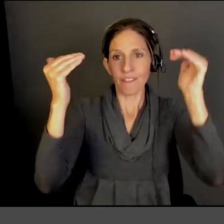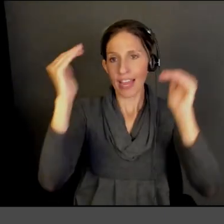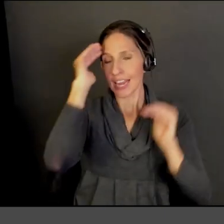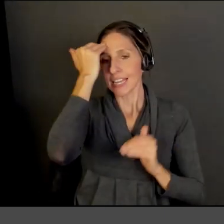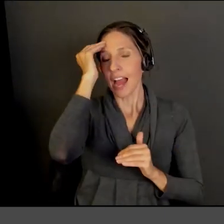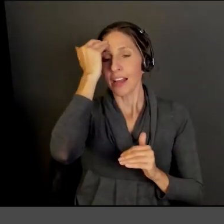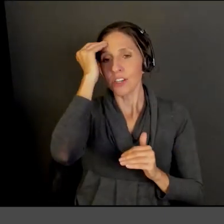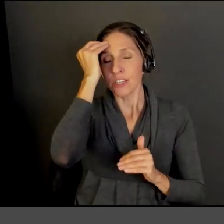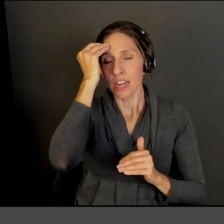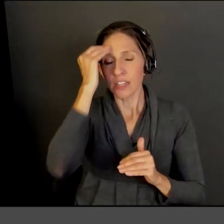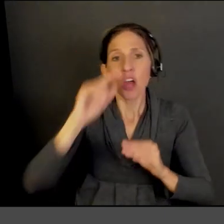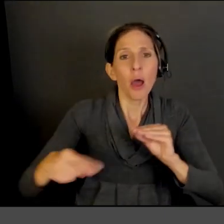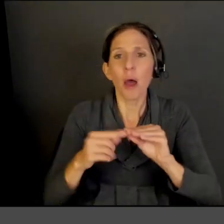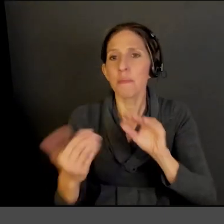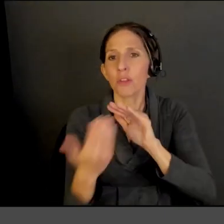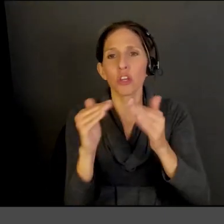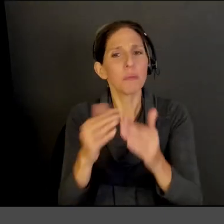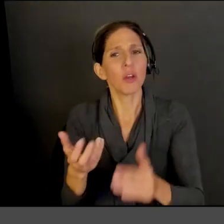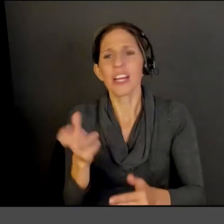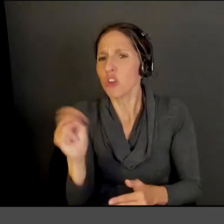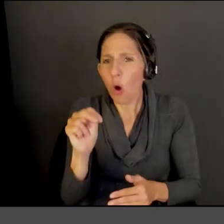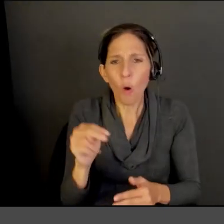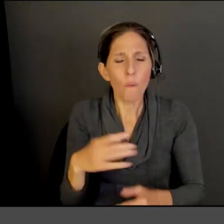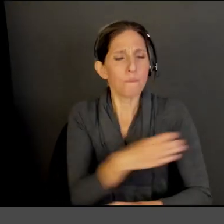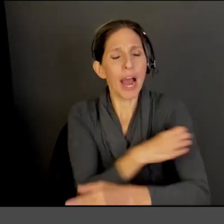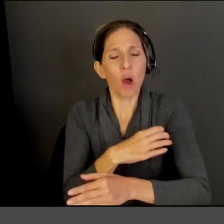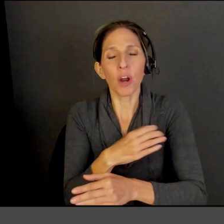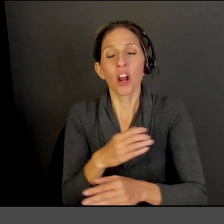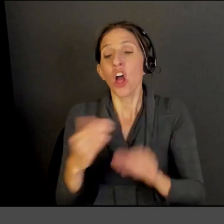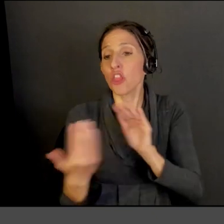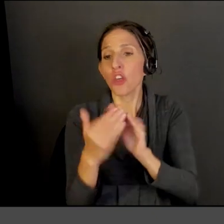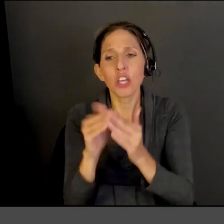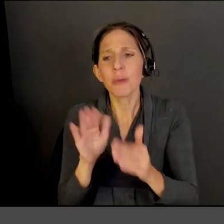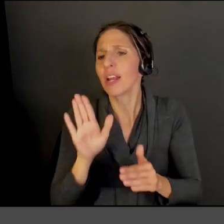THE COMMUNITY'S OWN IMAGE, THE COMMUNITY'S OWN IDENTITY.